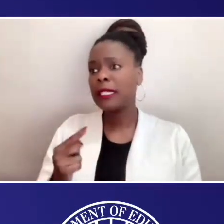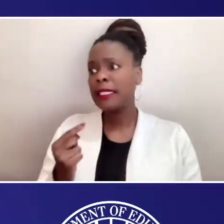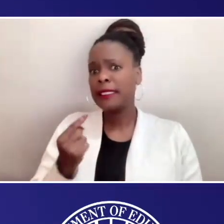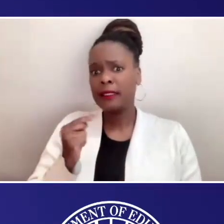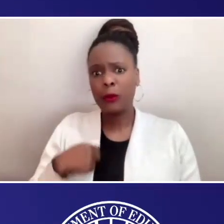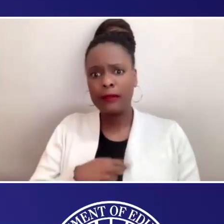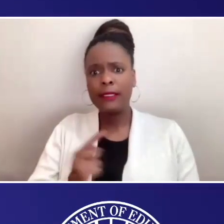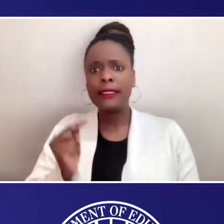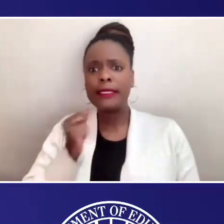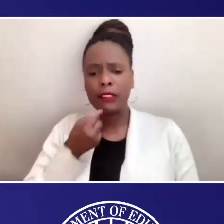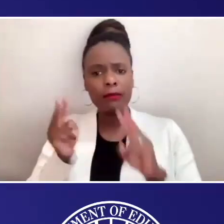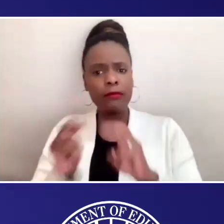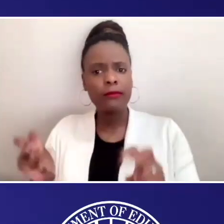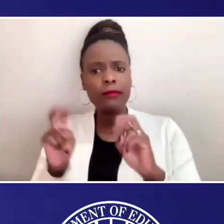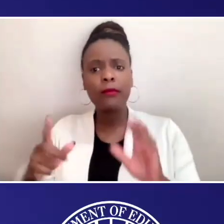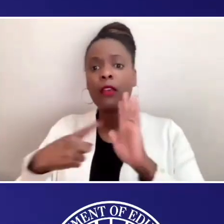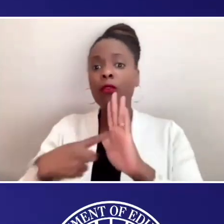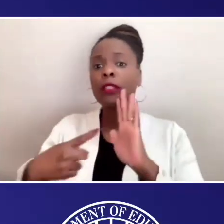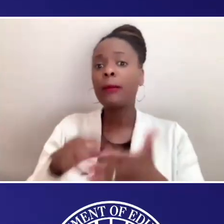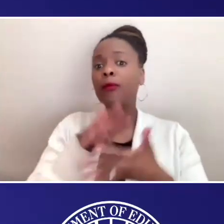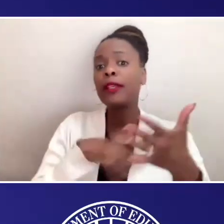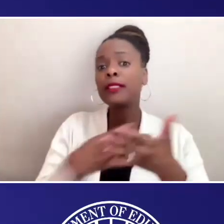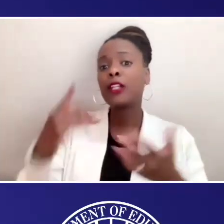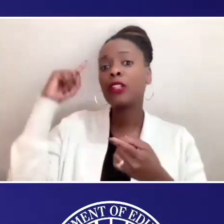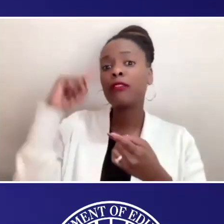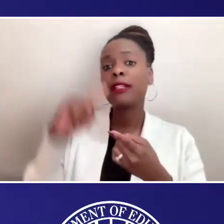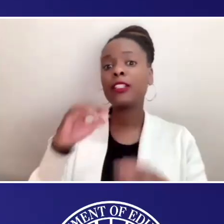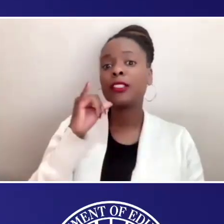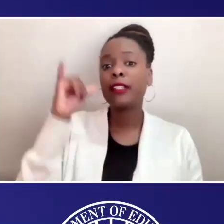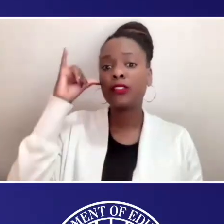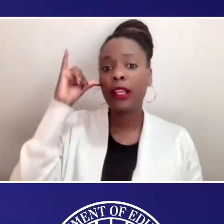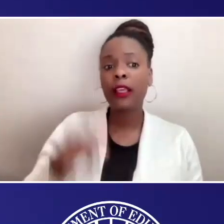For instance, the schedule of reductions yesterday. We know that you brought up